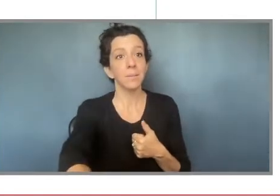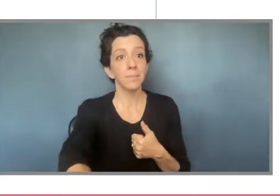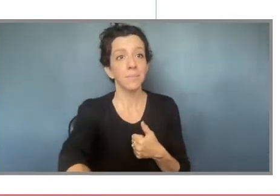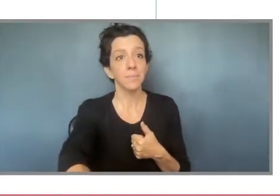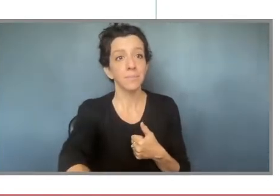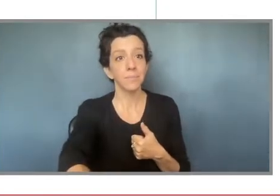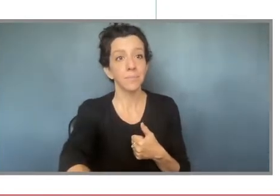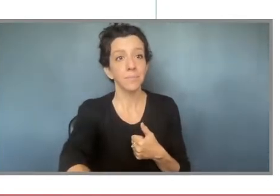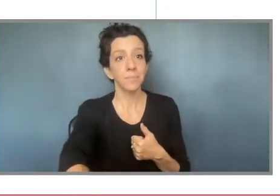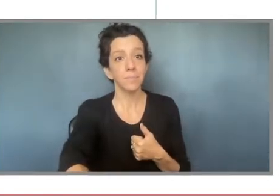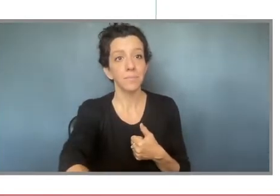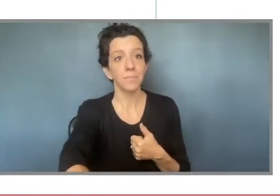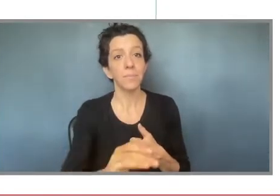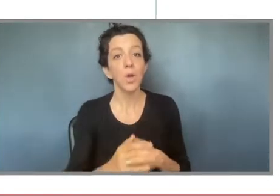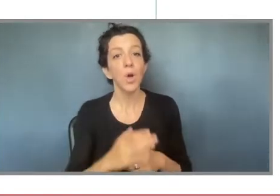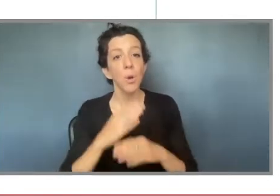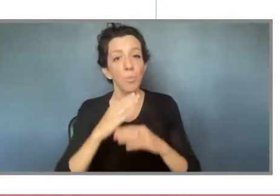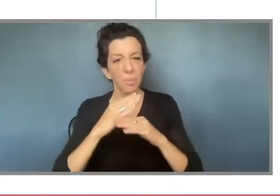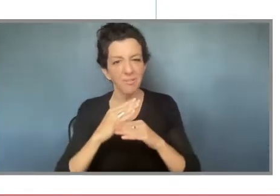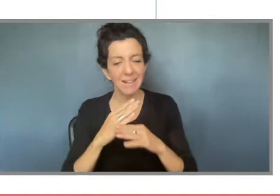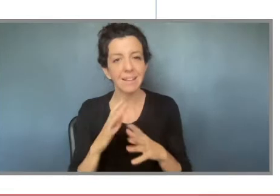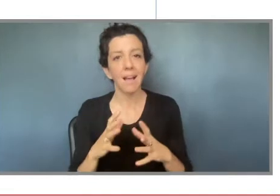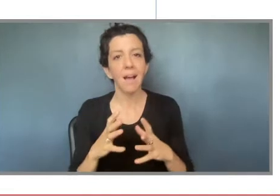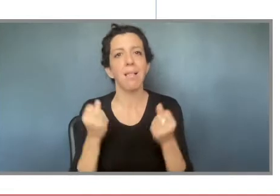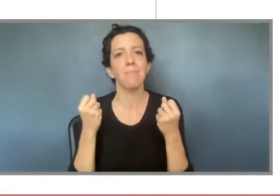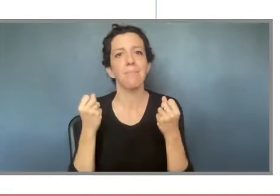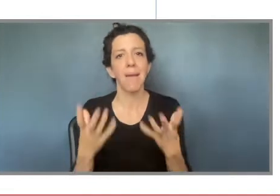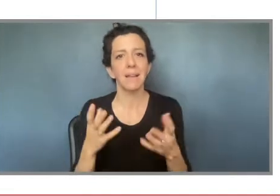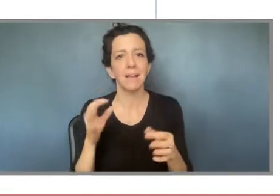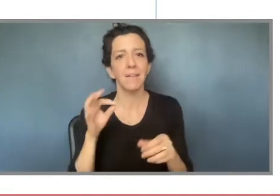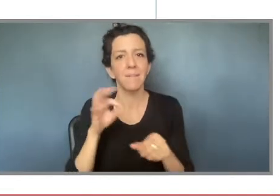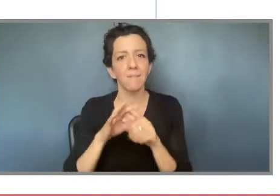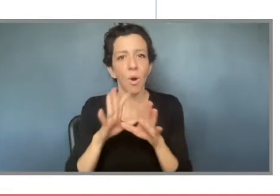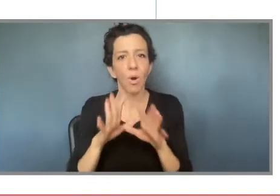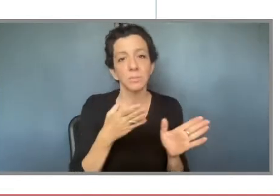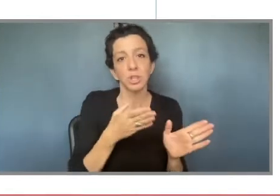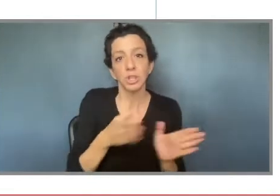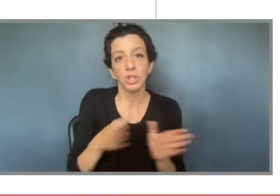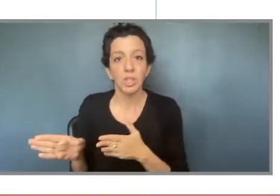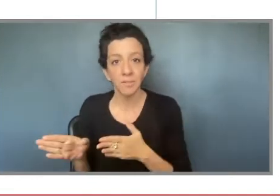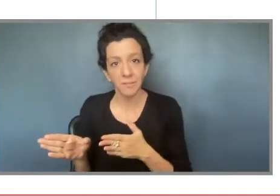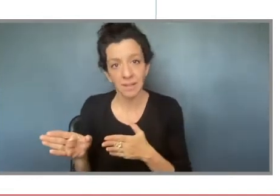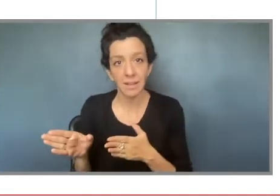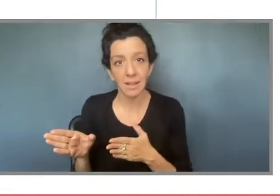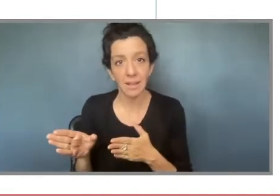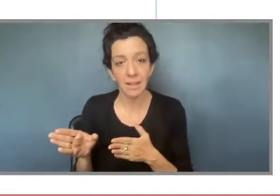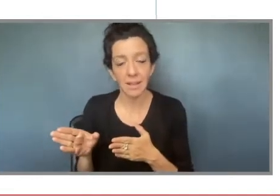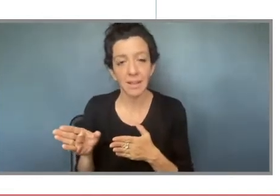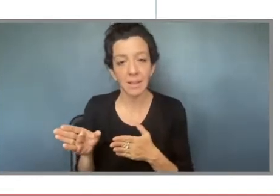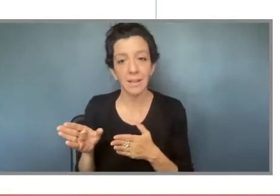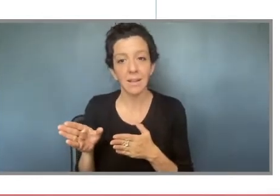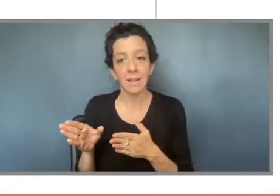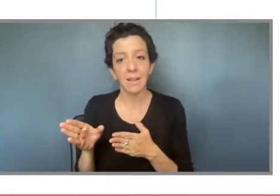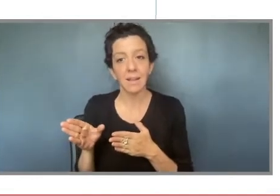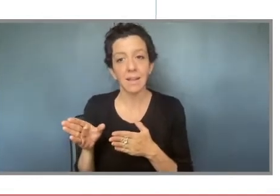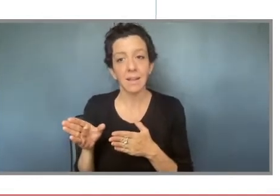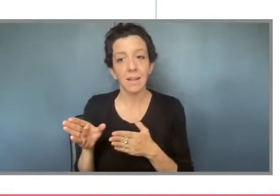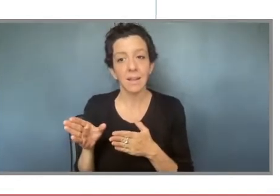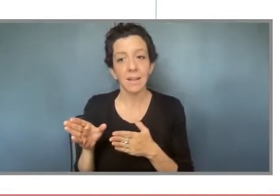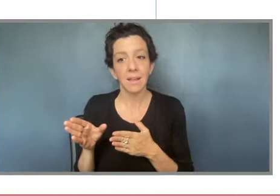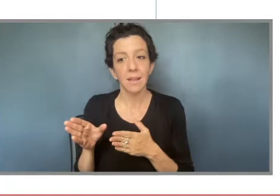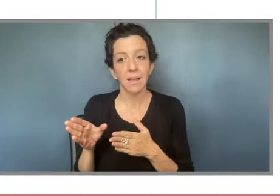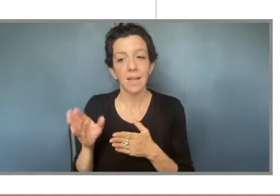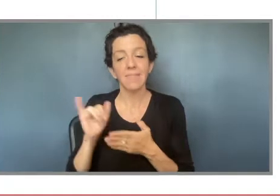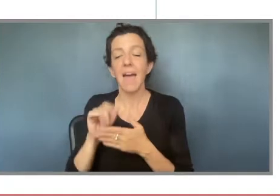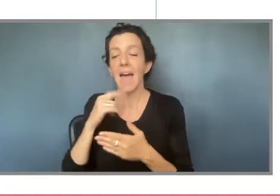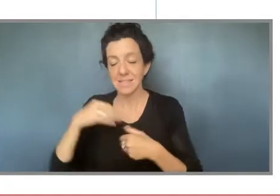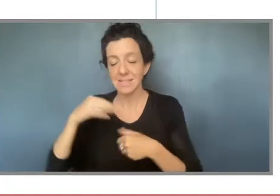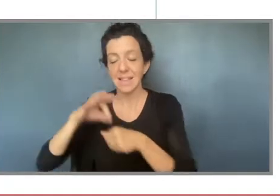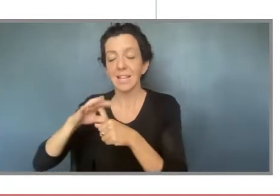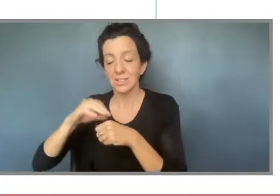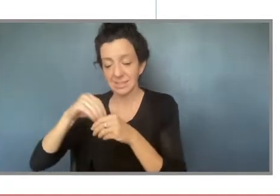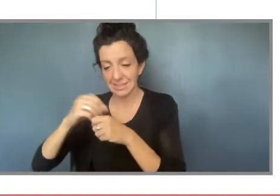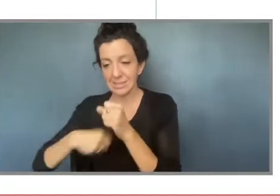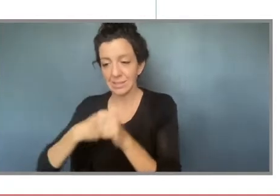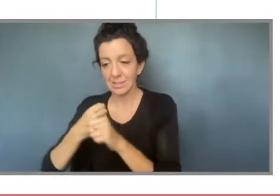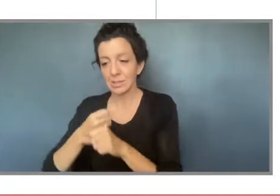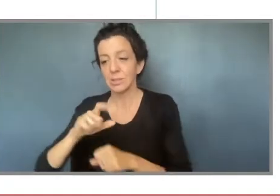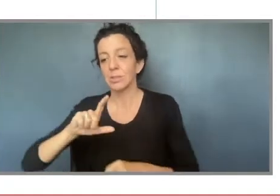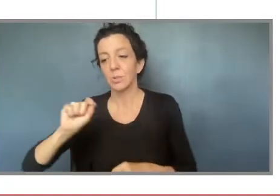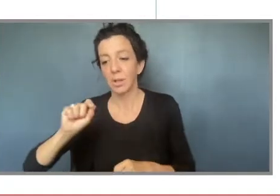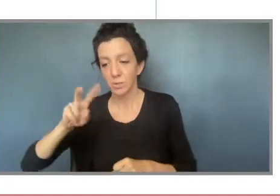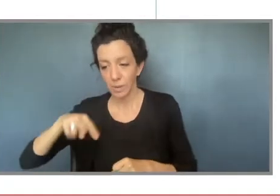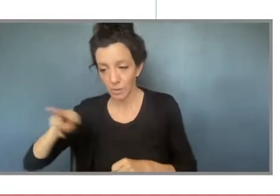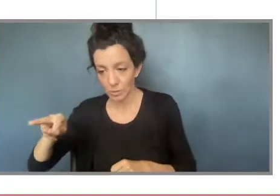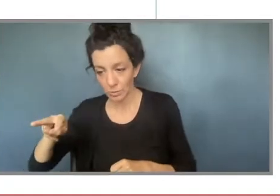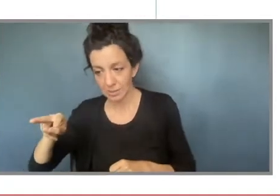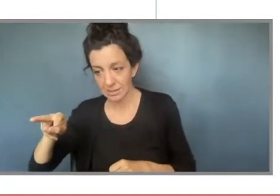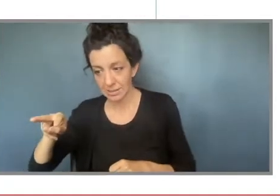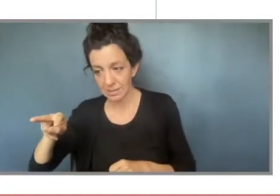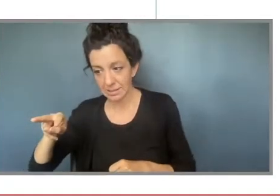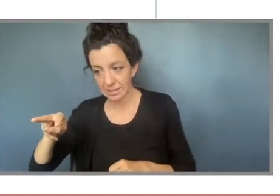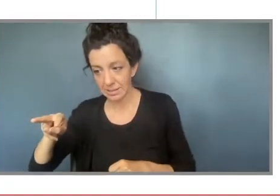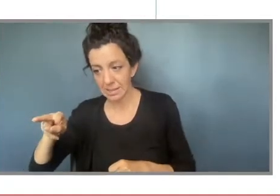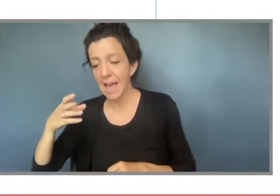Studio: Preventing a large number of voters from being shifted between a district that has an election in 2022 into one